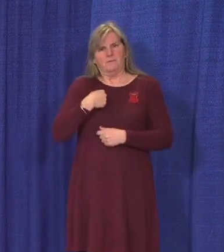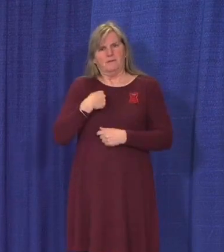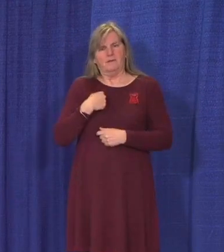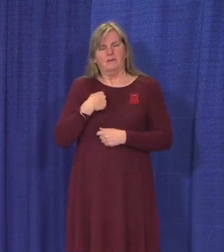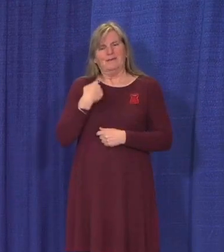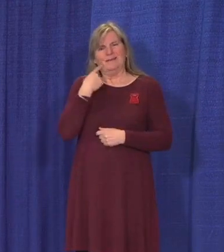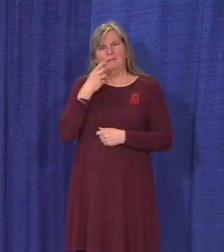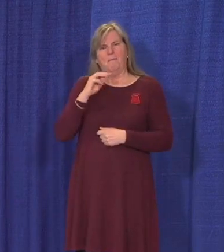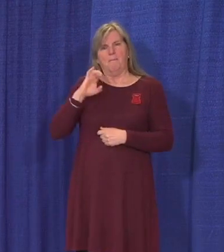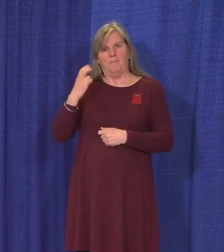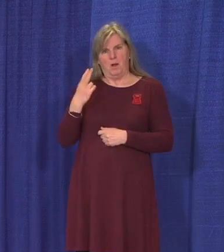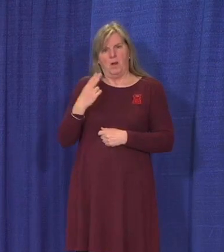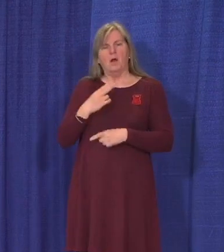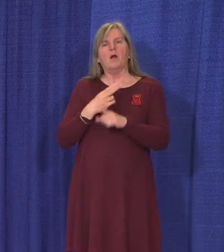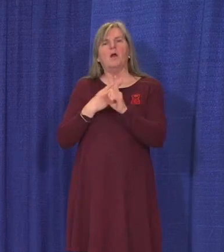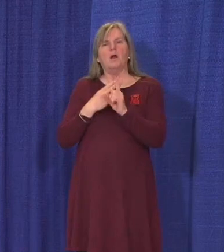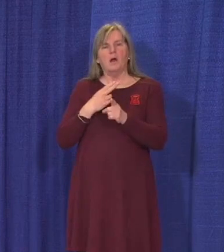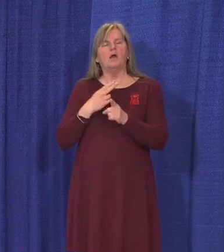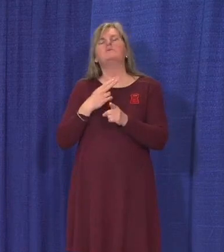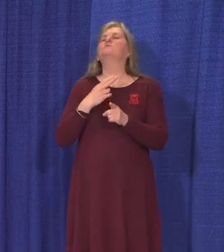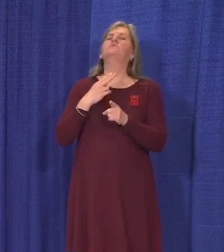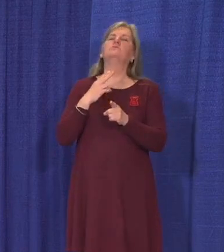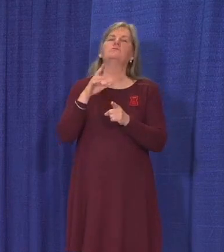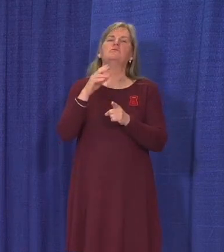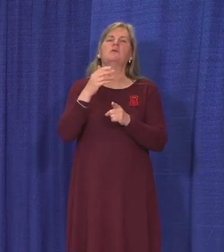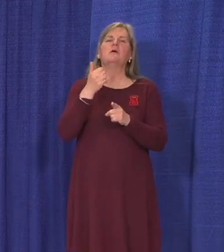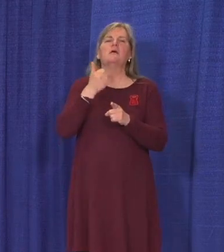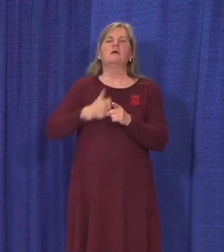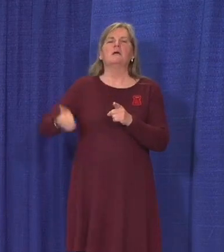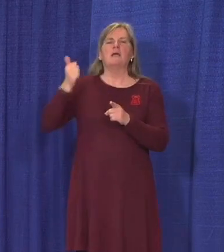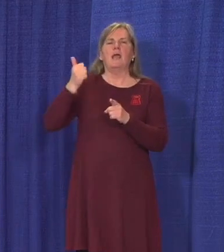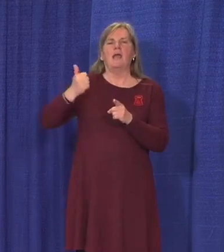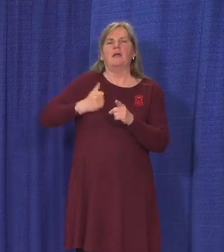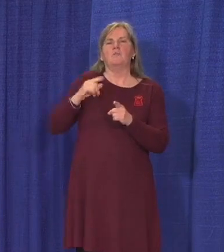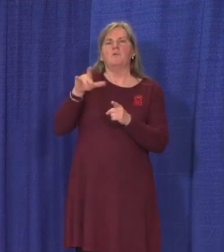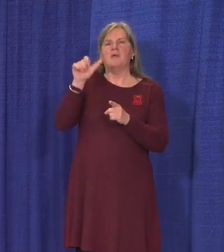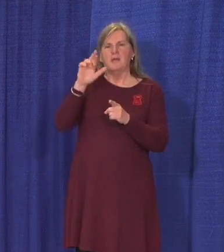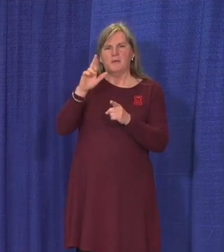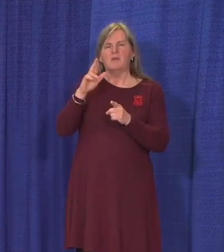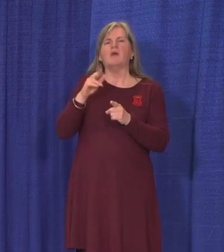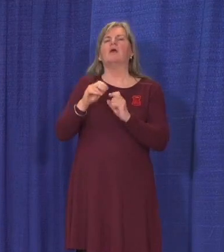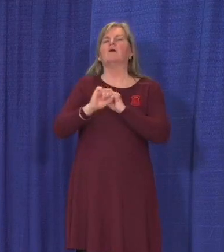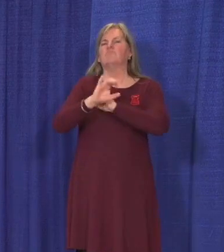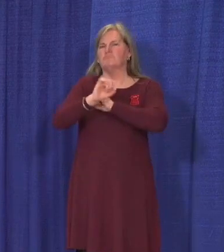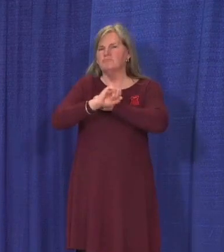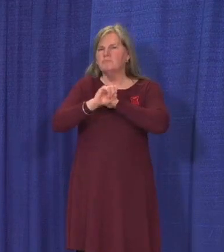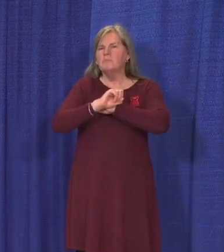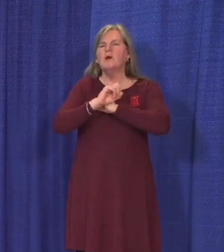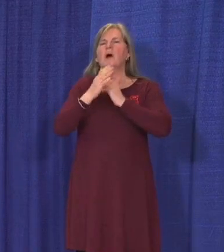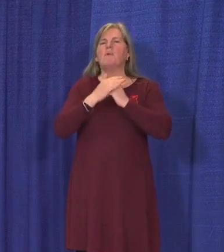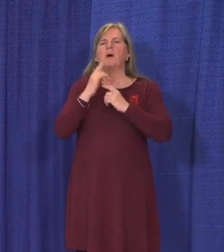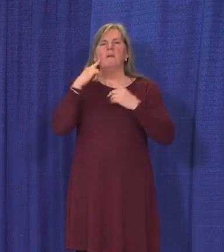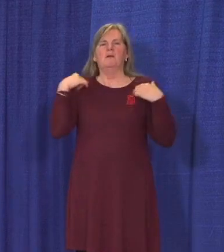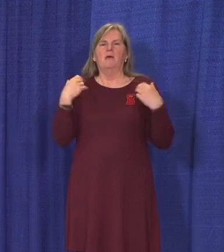You will see various posts servicing asked to name it, don't nominate it.